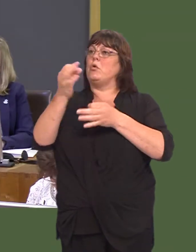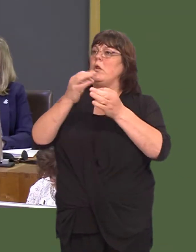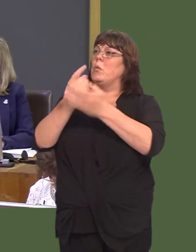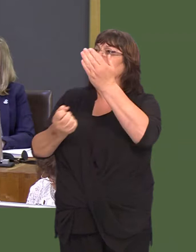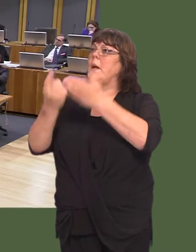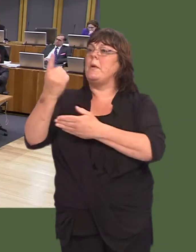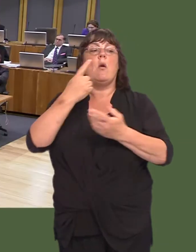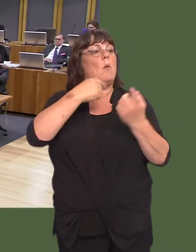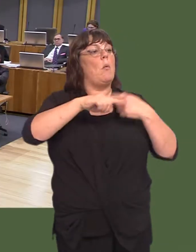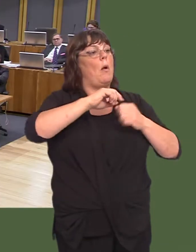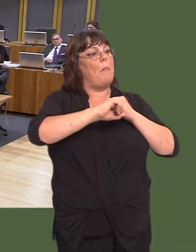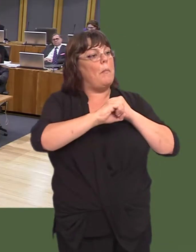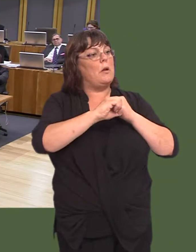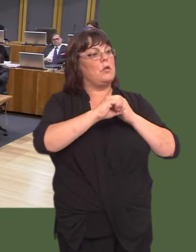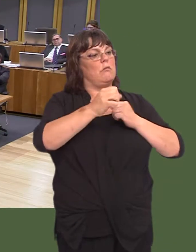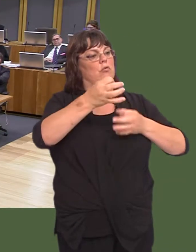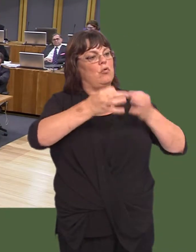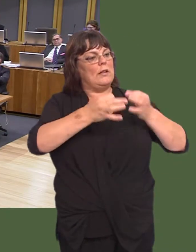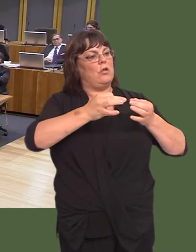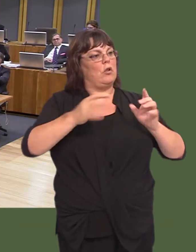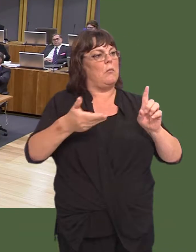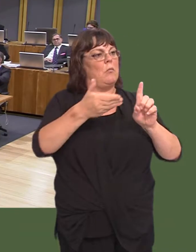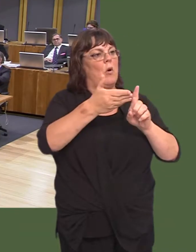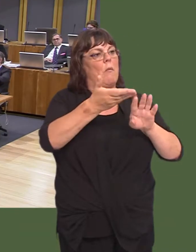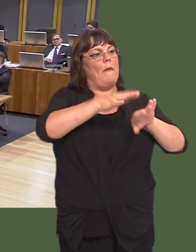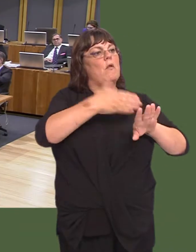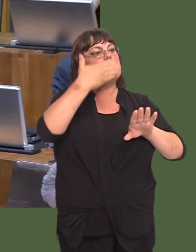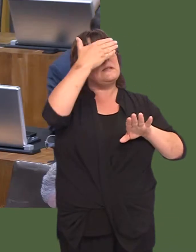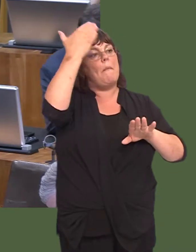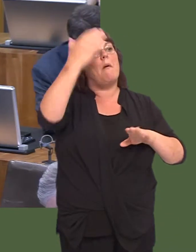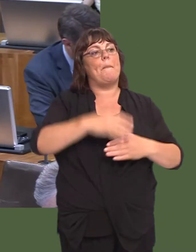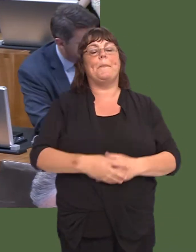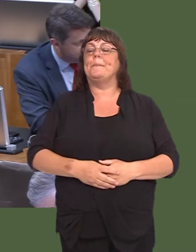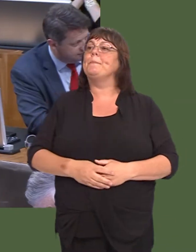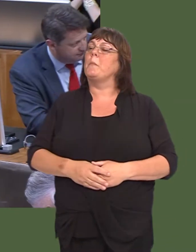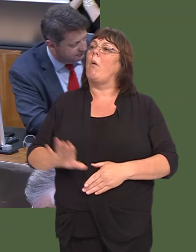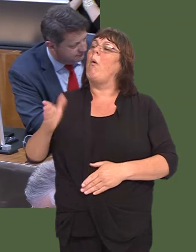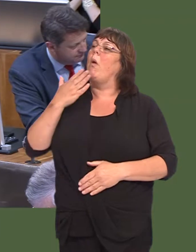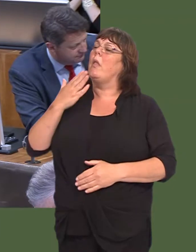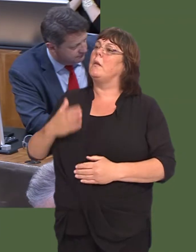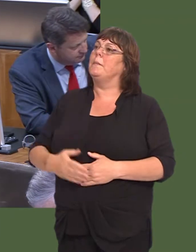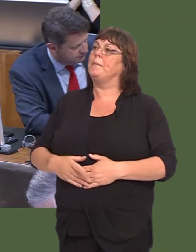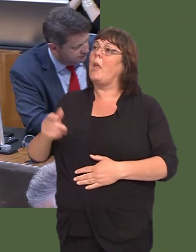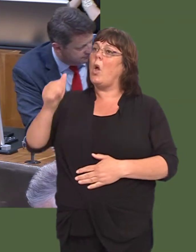We intend to publish our strategic approach to building prosperity for all before the summer recess. David Rees: Well, thank you for that, First Minister.